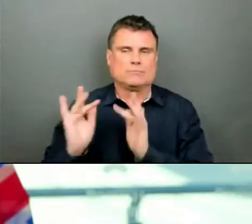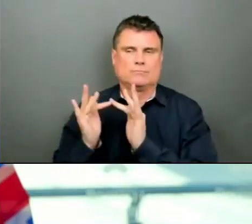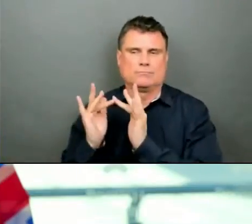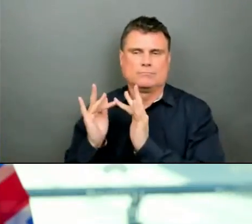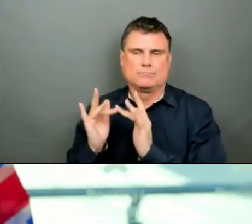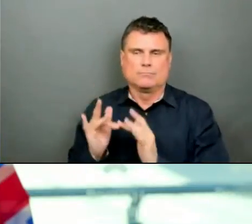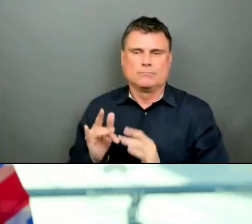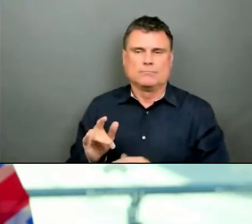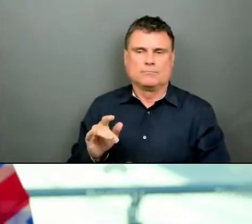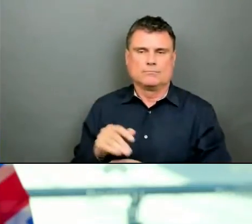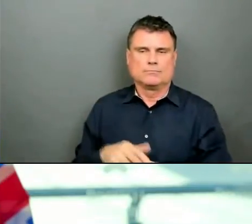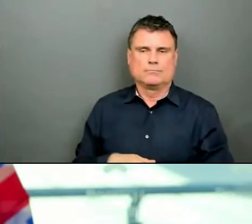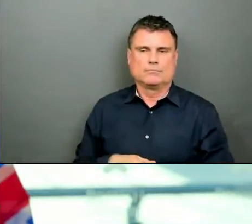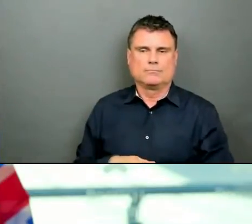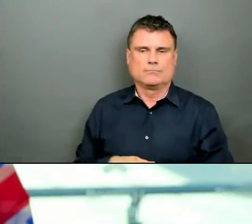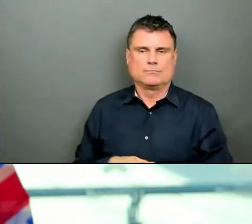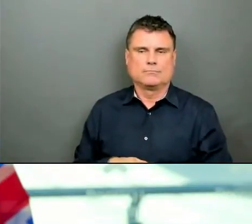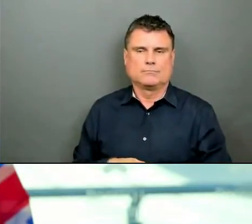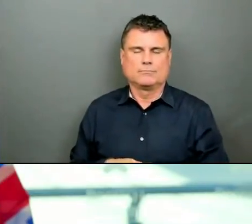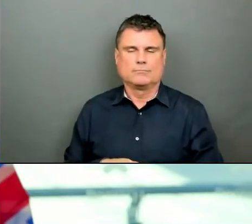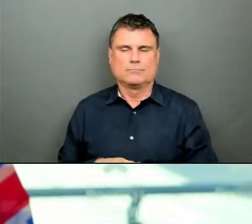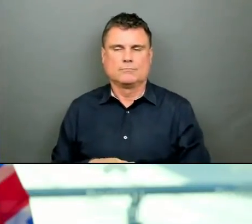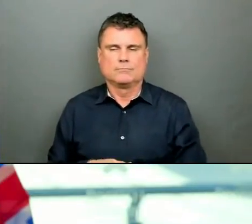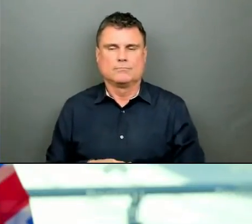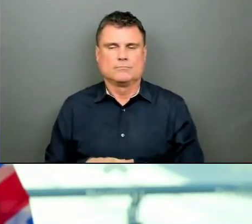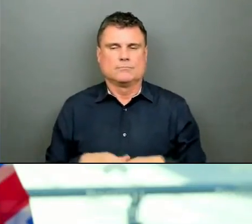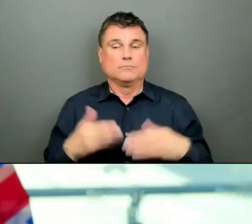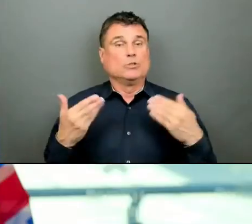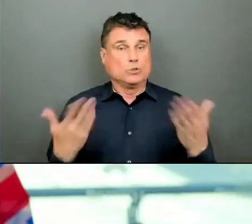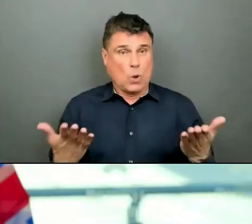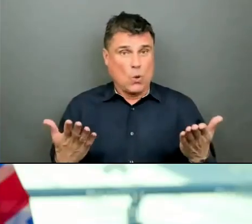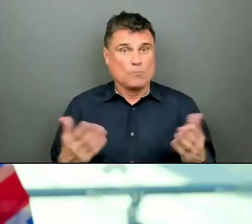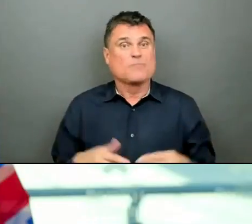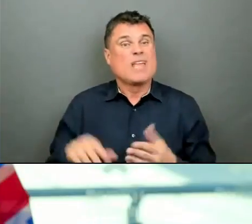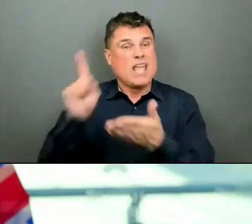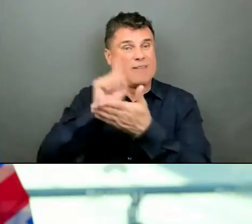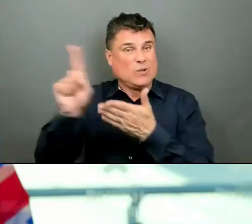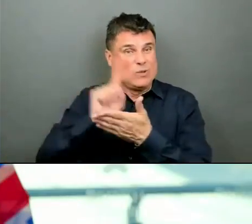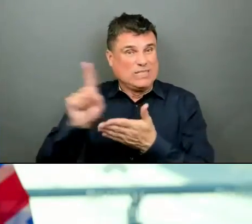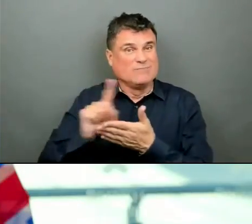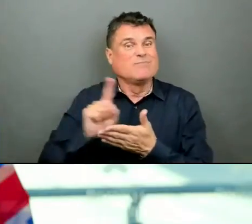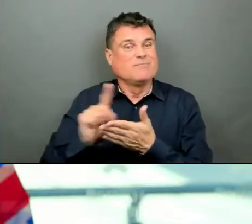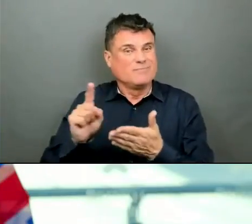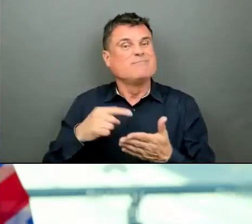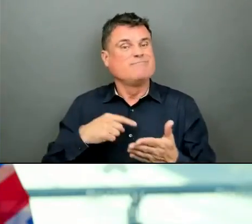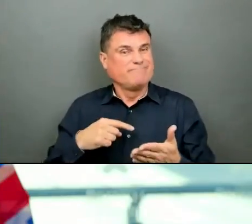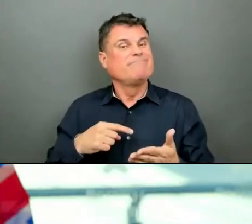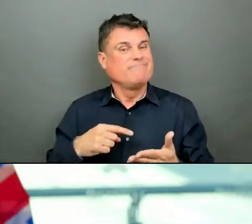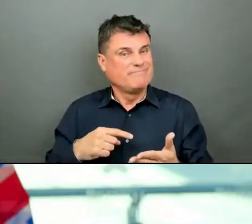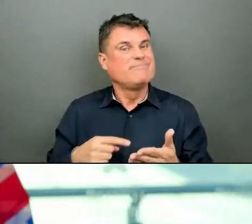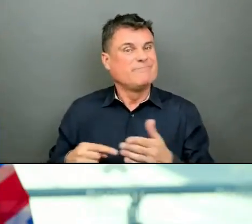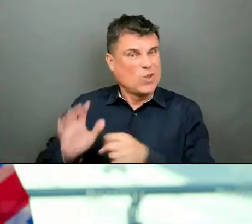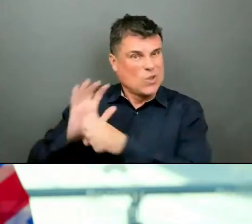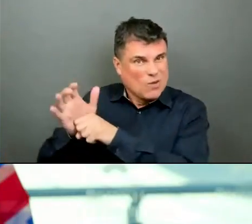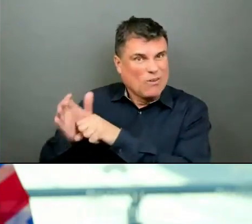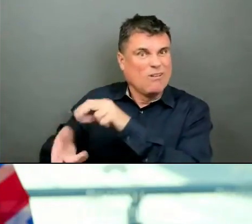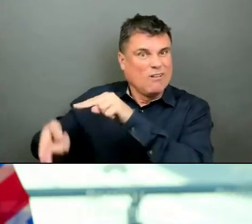weeks is a notable increase in transmission across BC. And I don't need to tell people that. We all see